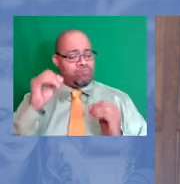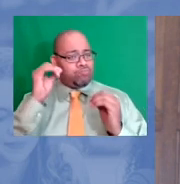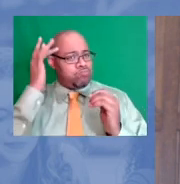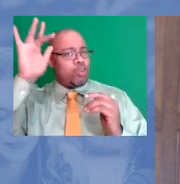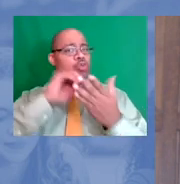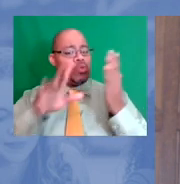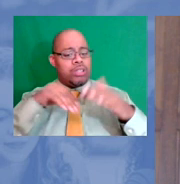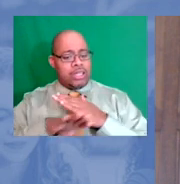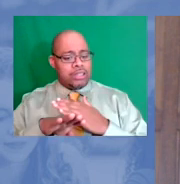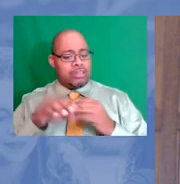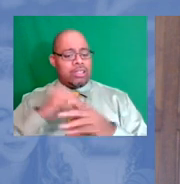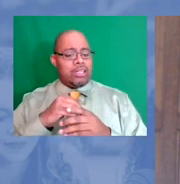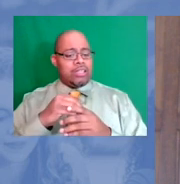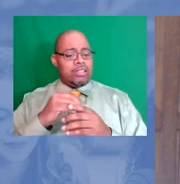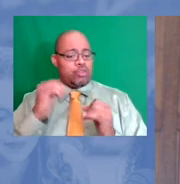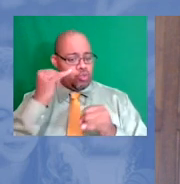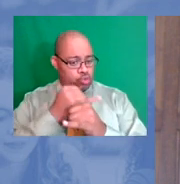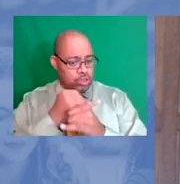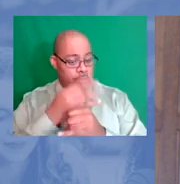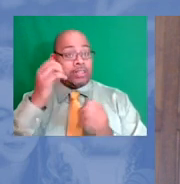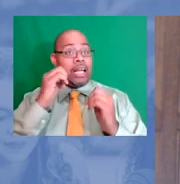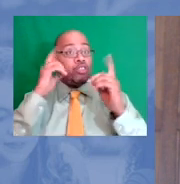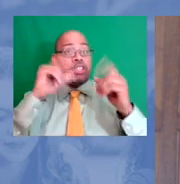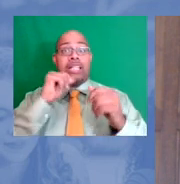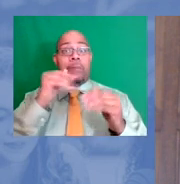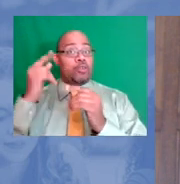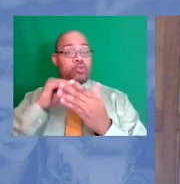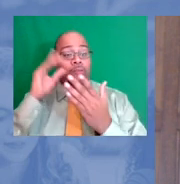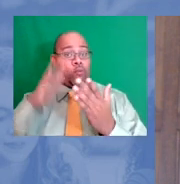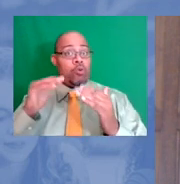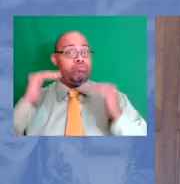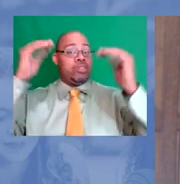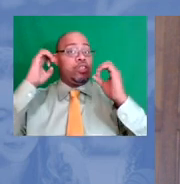NOT ONLY PREPARE STUDENTS FOR HIGHER EDUCATION BUT FOR THE REAL WORLD AND TO BE LEADERS IN